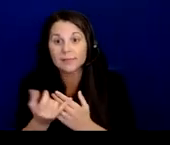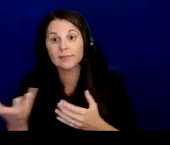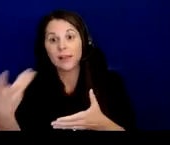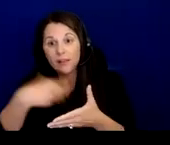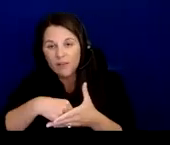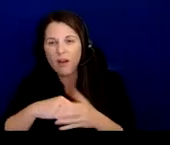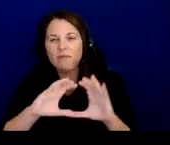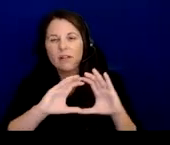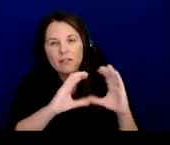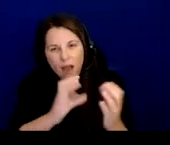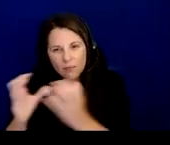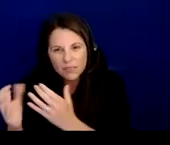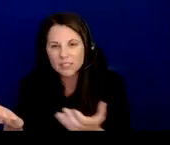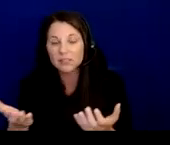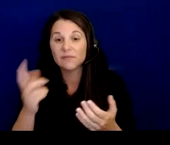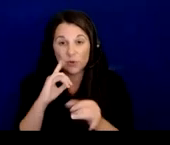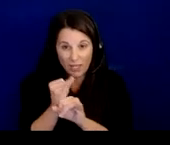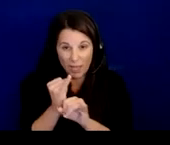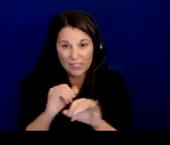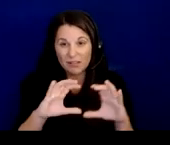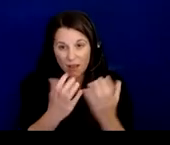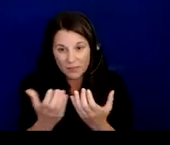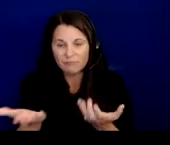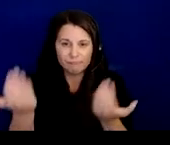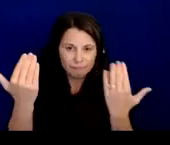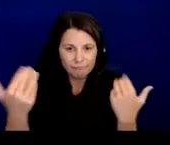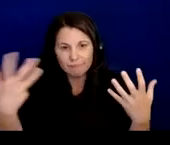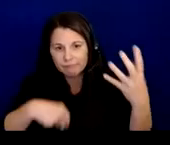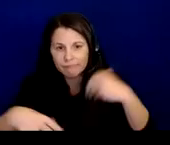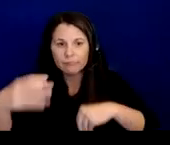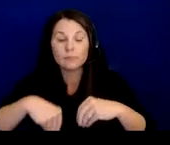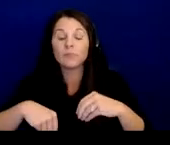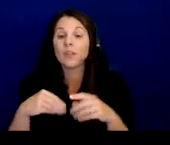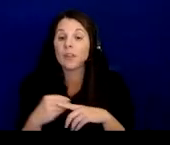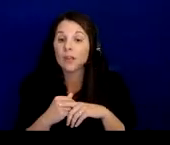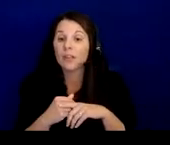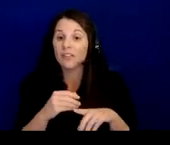and then ultimately down the line, create leadership and social change course certificate program. Maybe